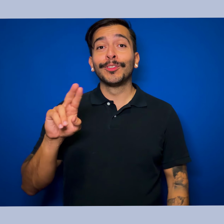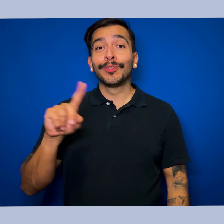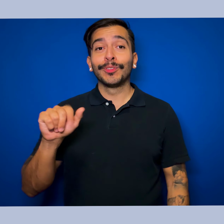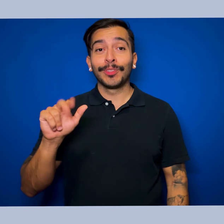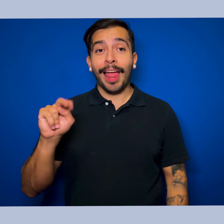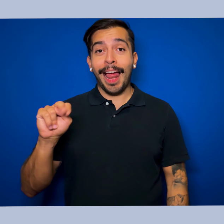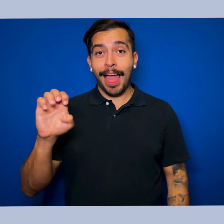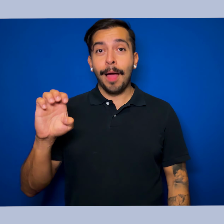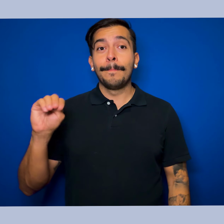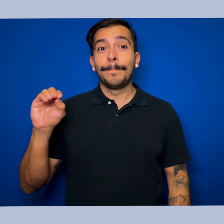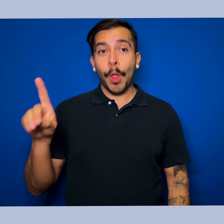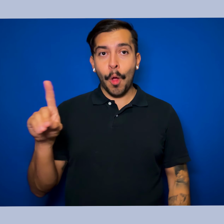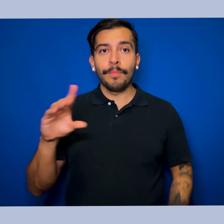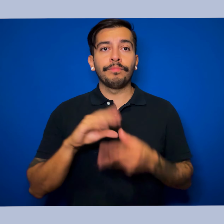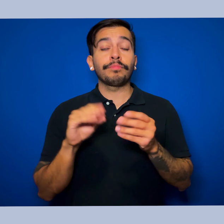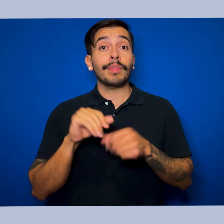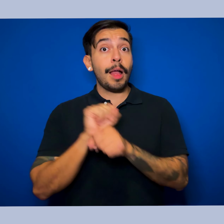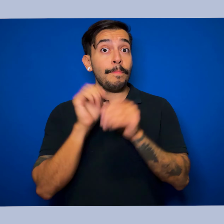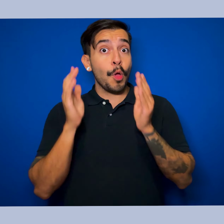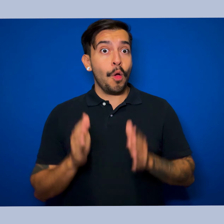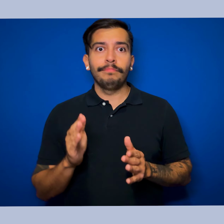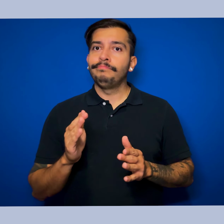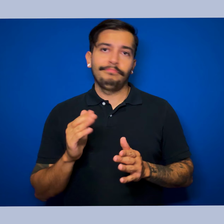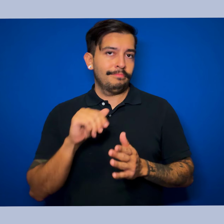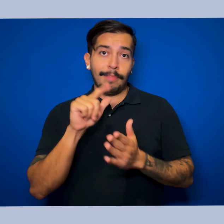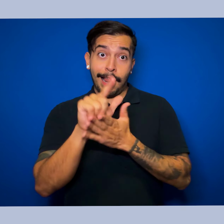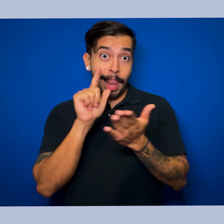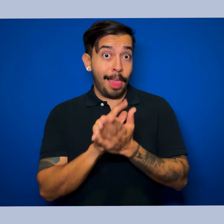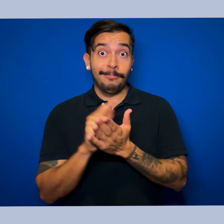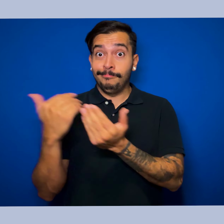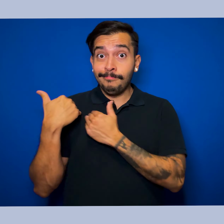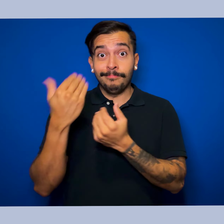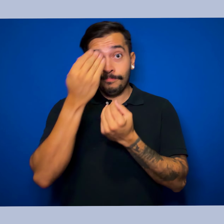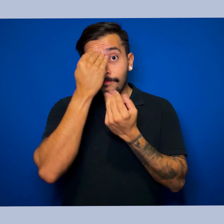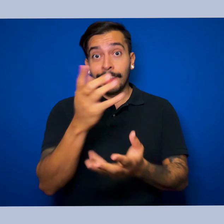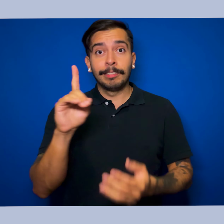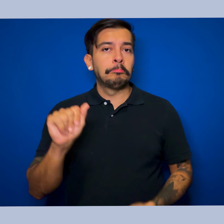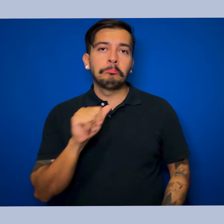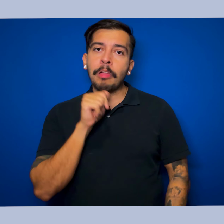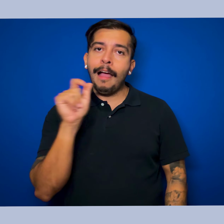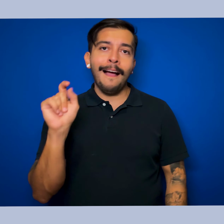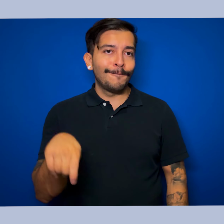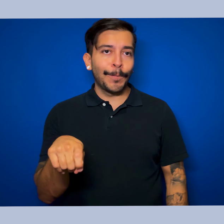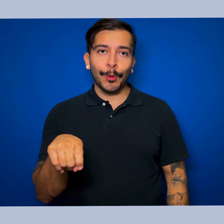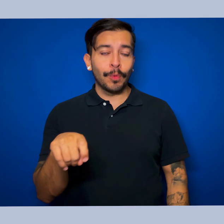Suzanne, MOD. Employees don't legally have to tell you they have a disability